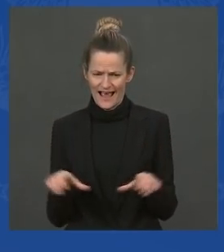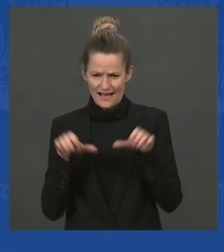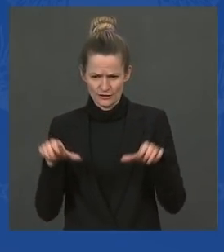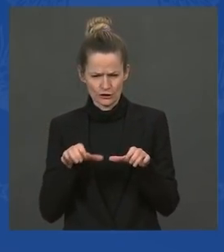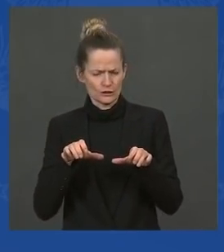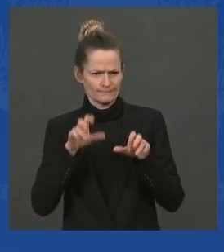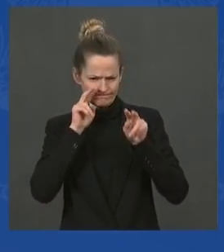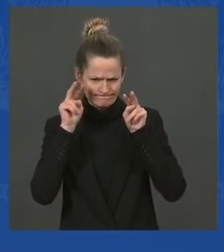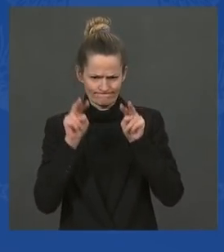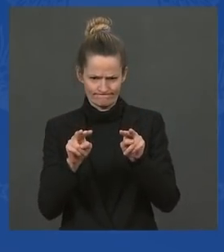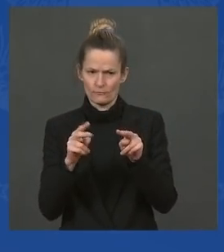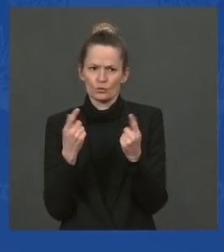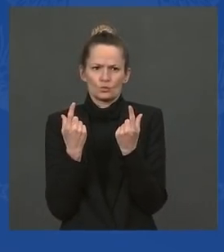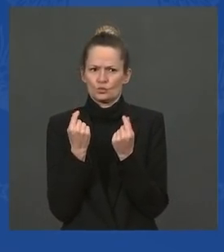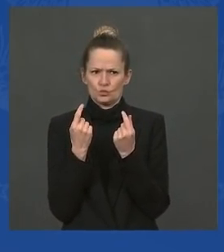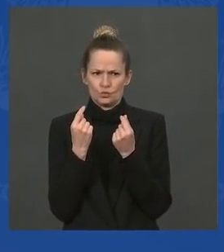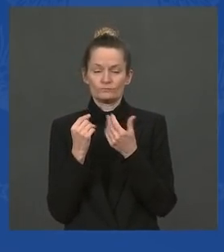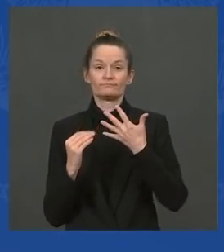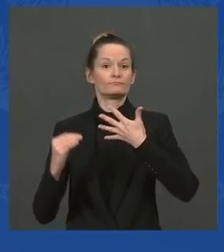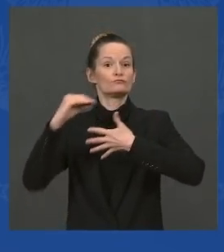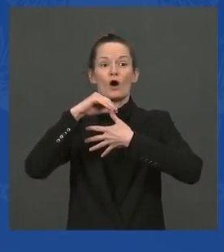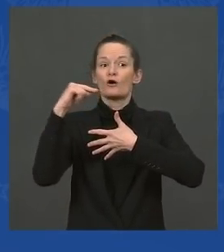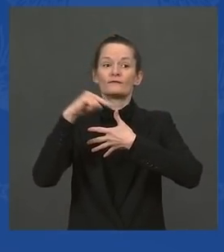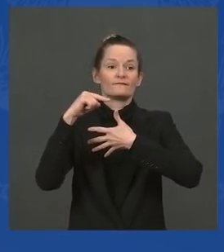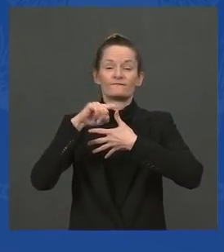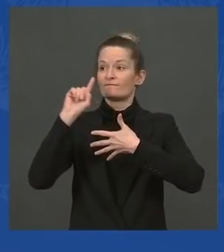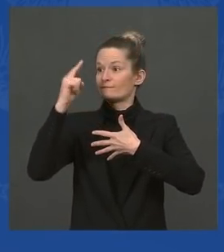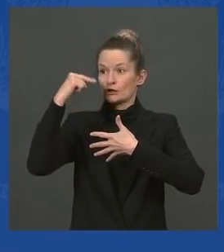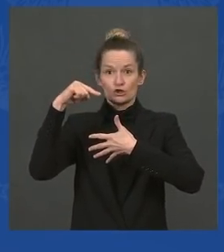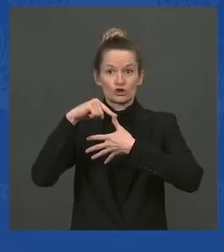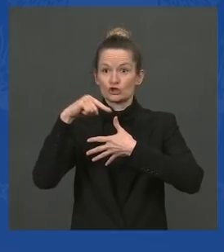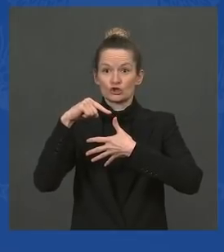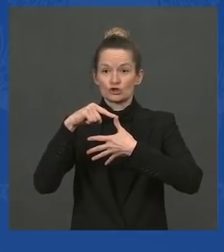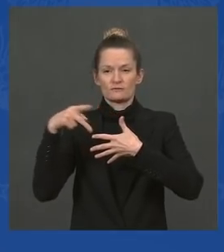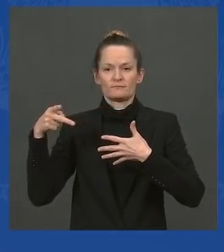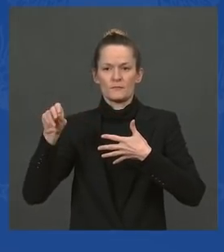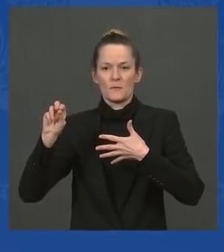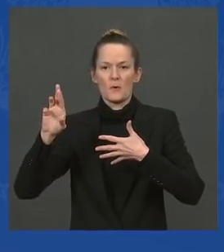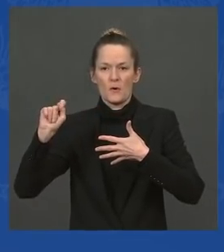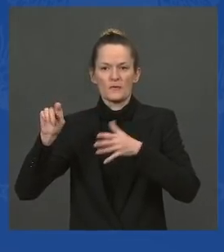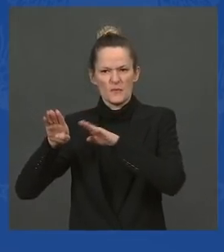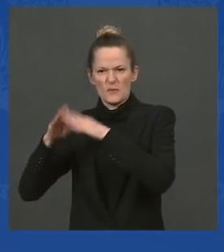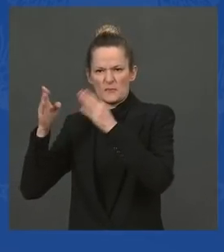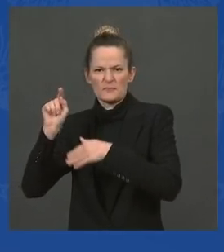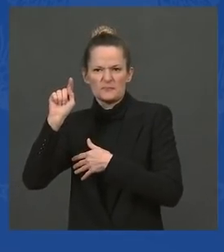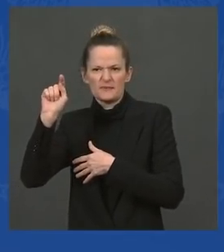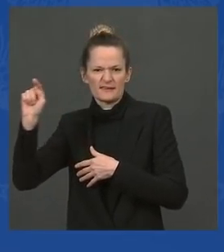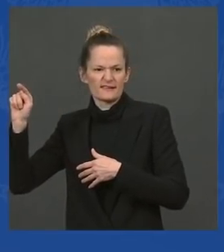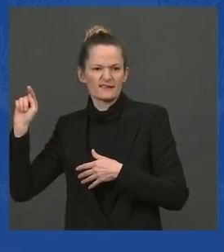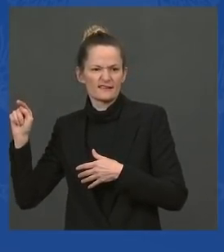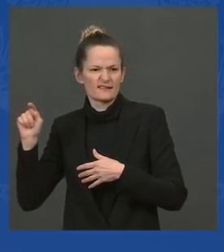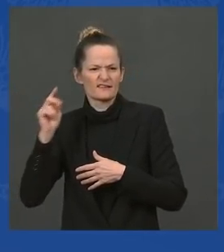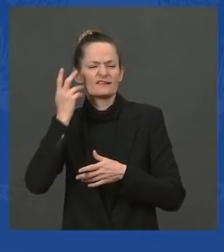a proactive three-month effort to invest in our ports and relieve bottlenecks. Forty percent of the goods, for example,